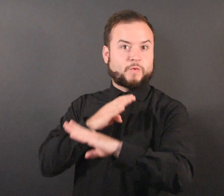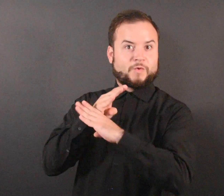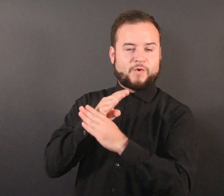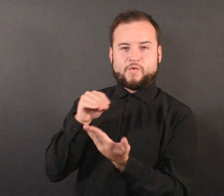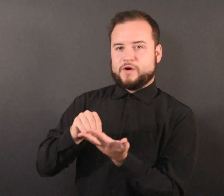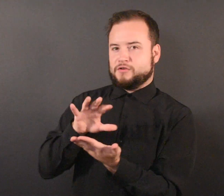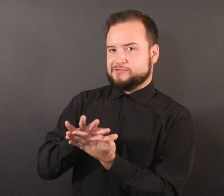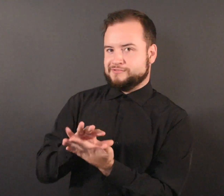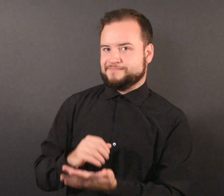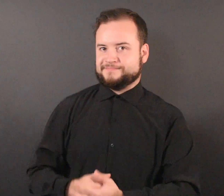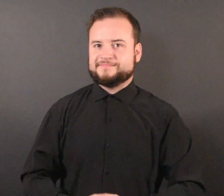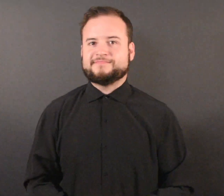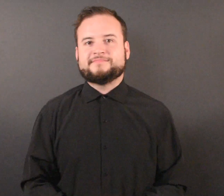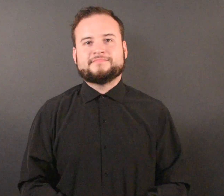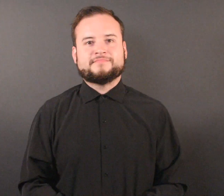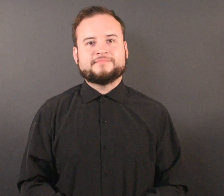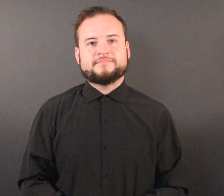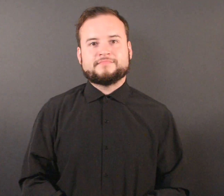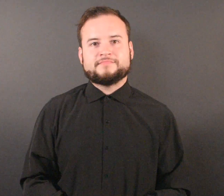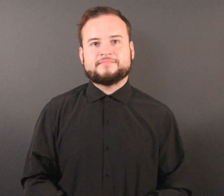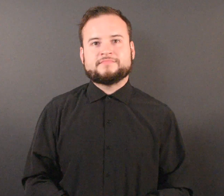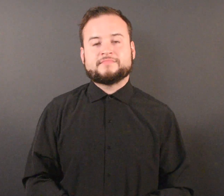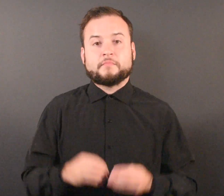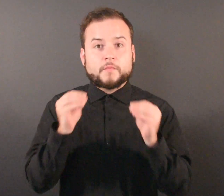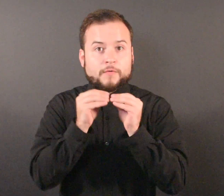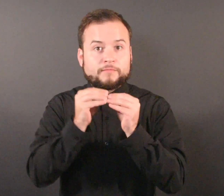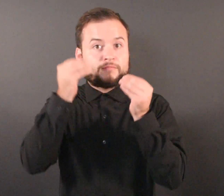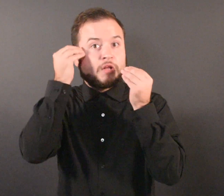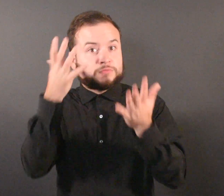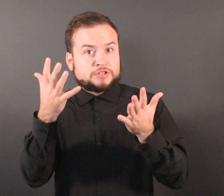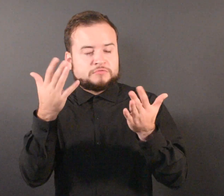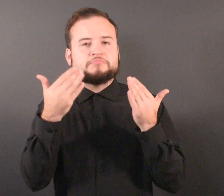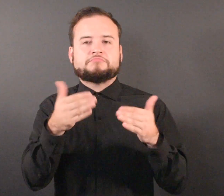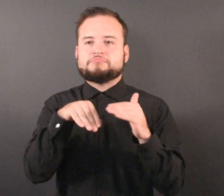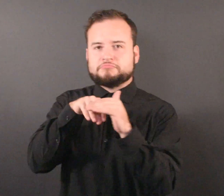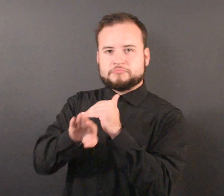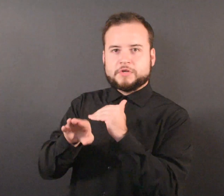For more information, visit the MDH measles website.